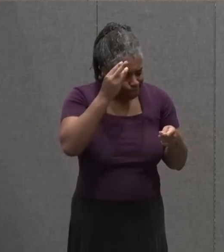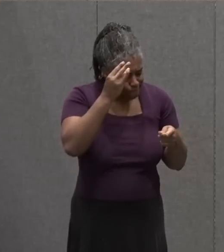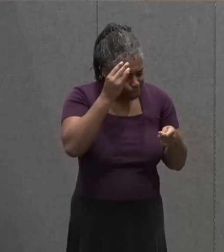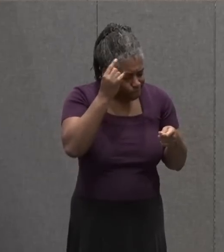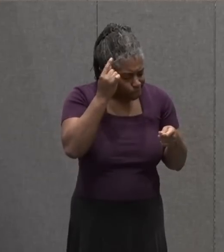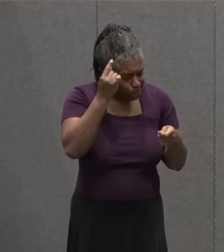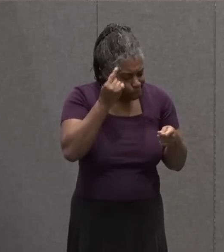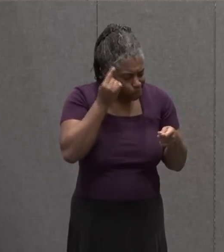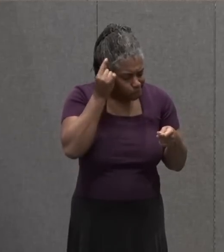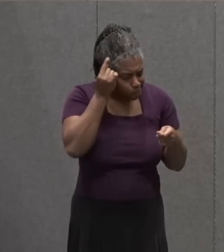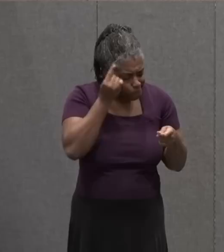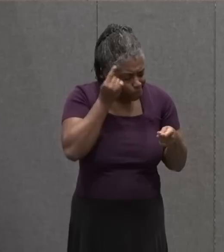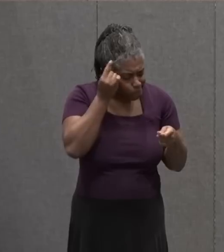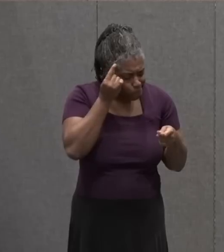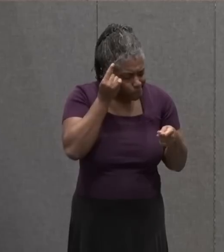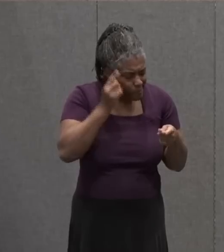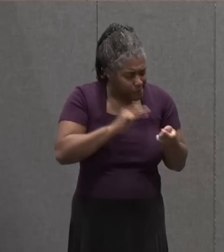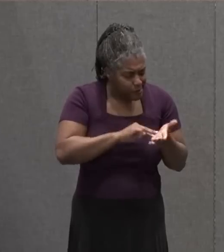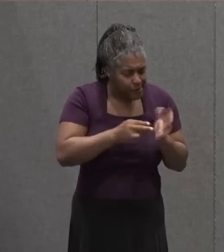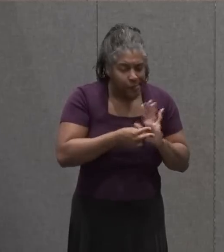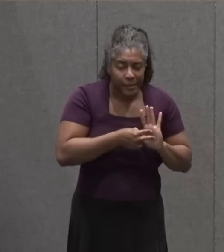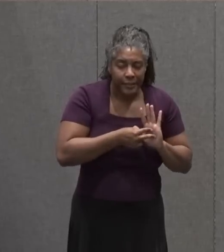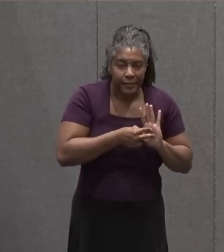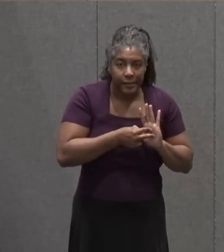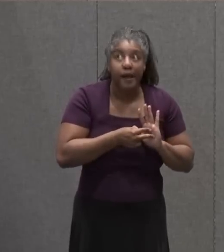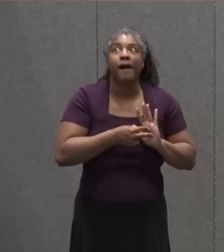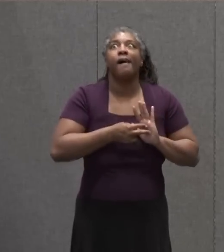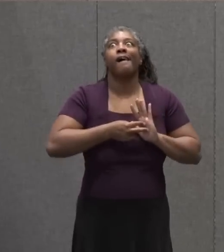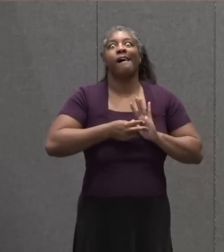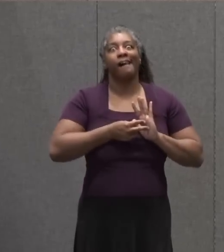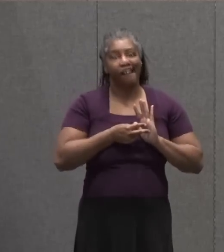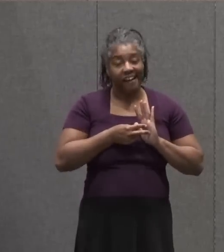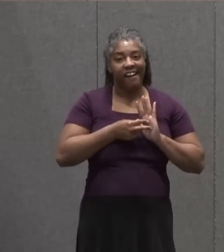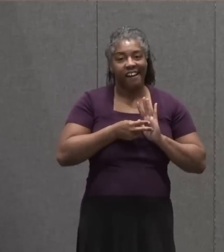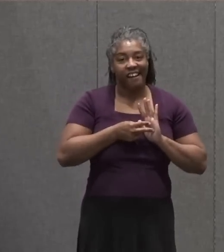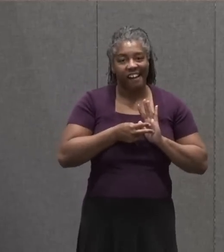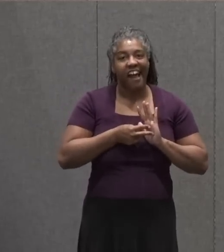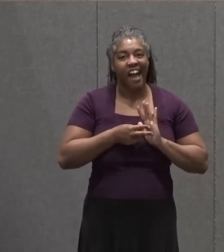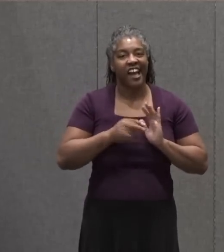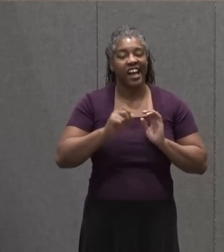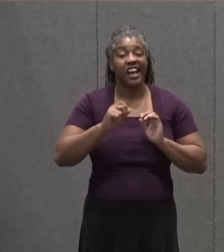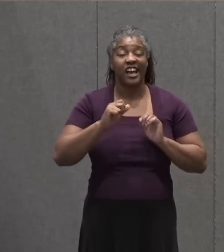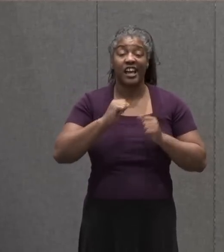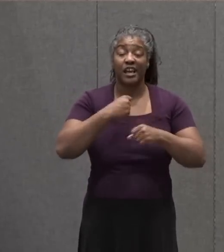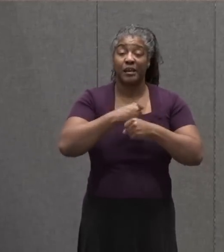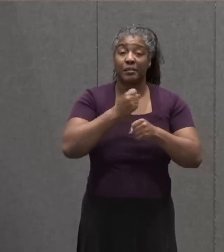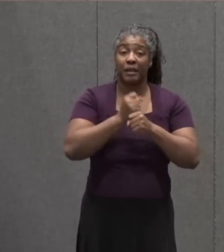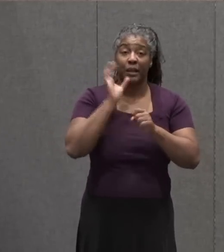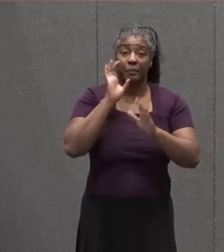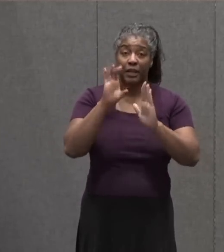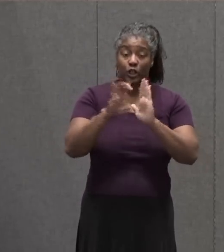Remember, statues cannot move or talk. So if I were playing at home,